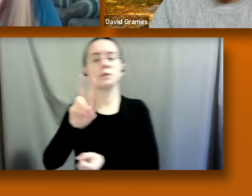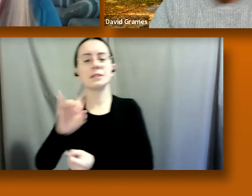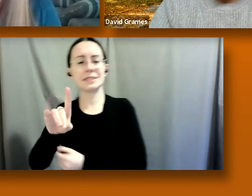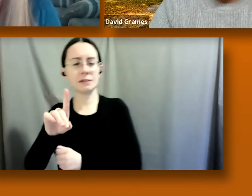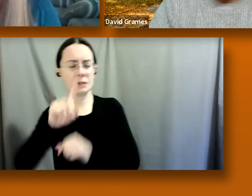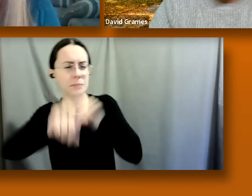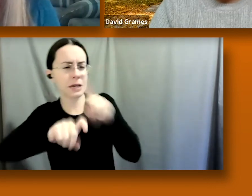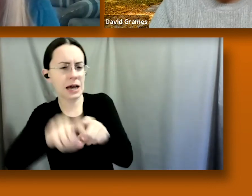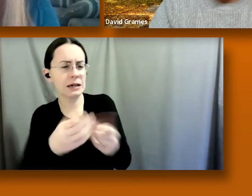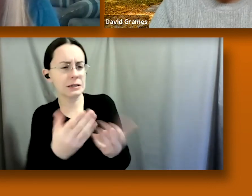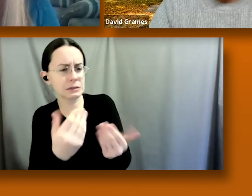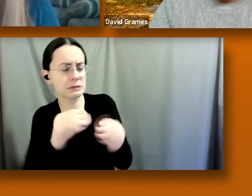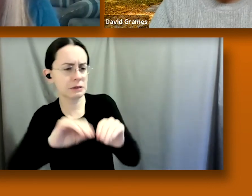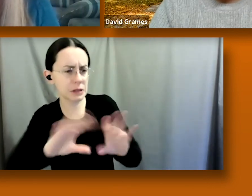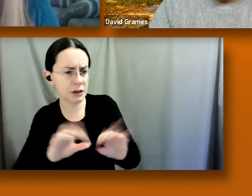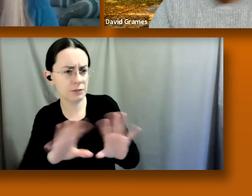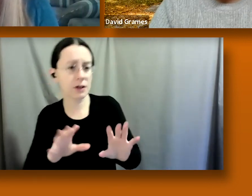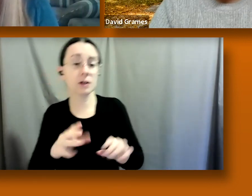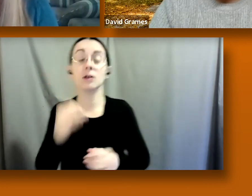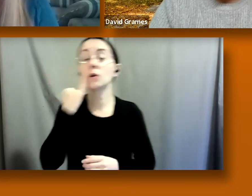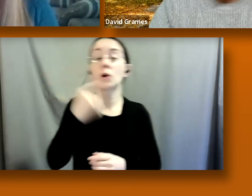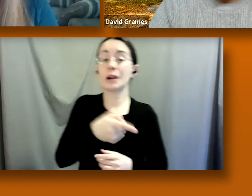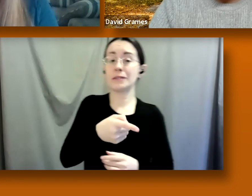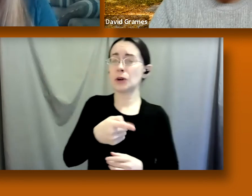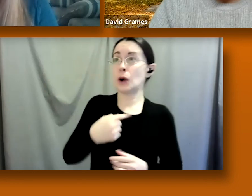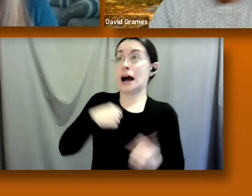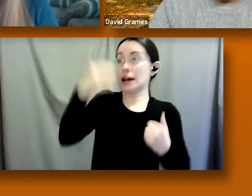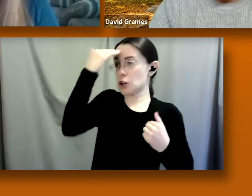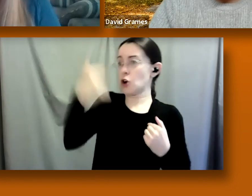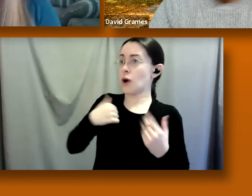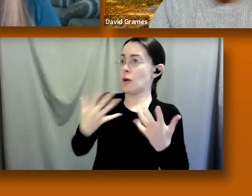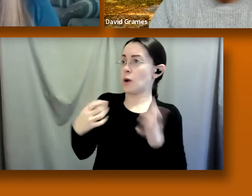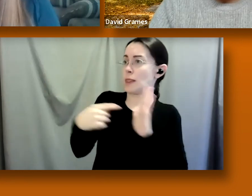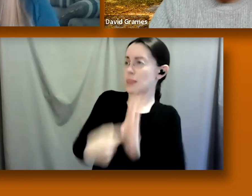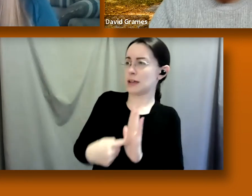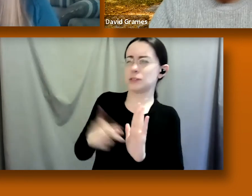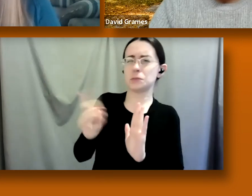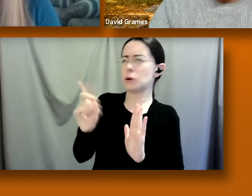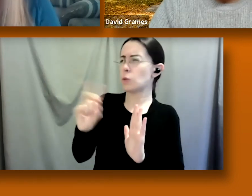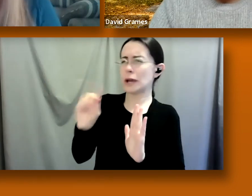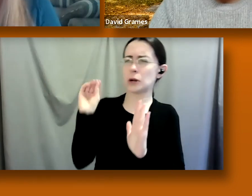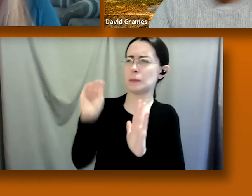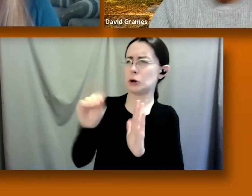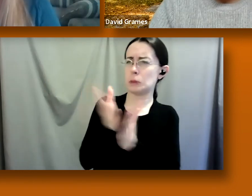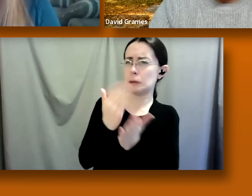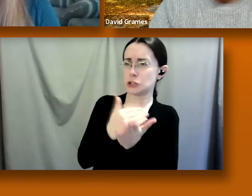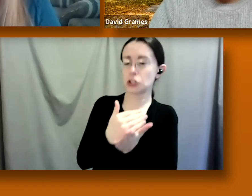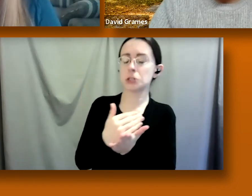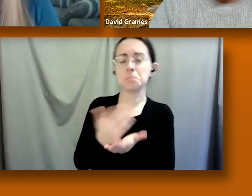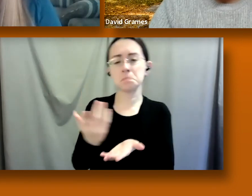"I'm not sure where this goes in the budget." Another common error is,